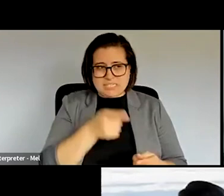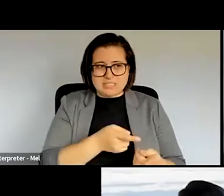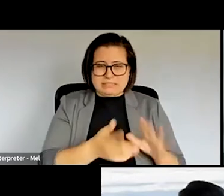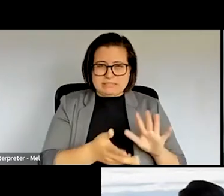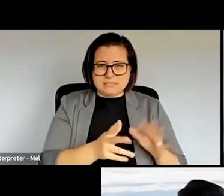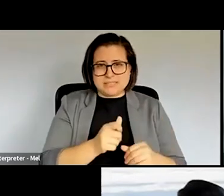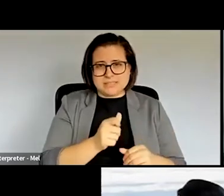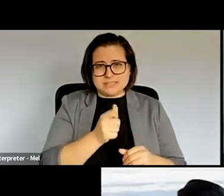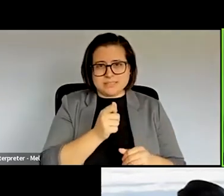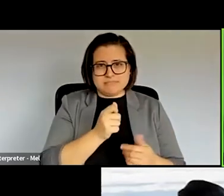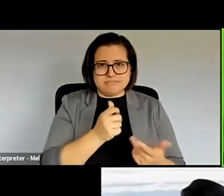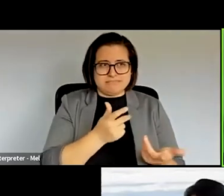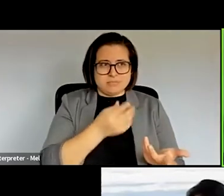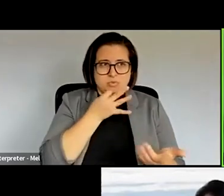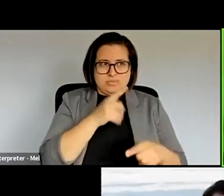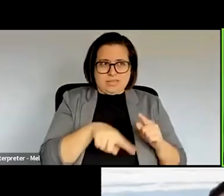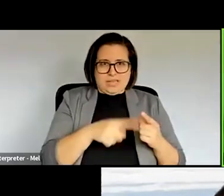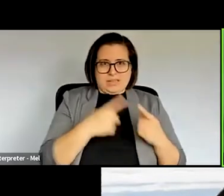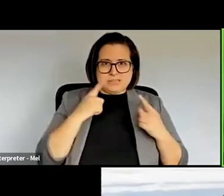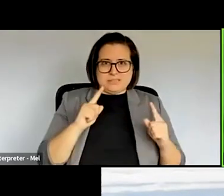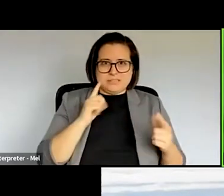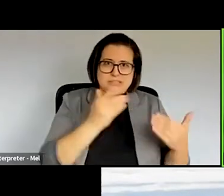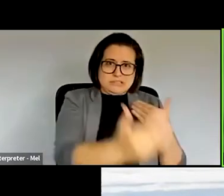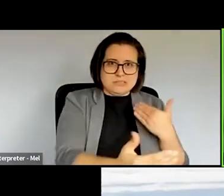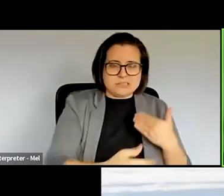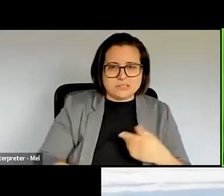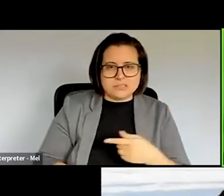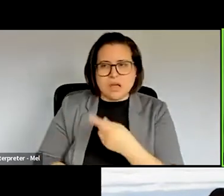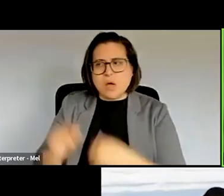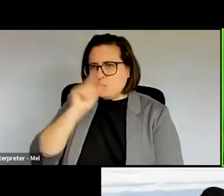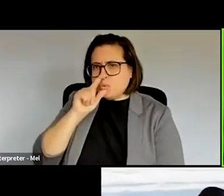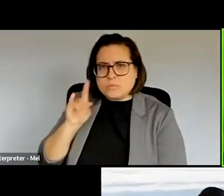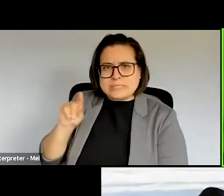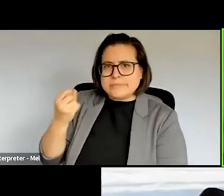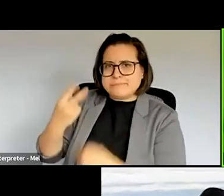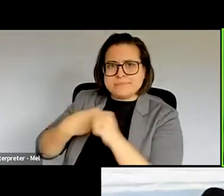Well, I think Google did this 12 years ago to -- because it was its